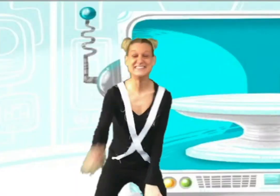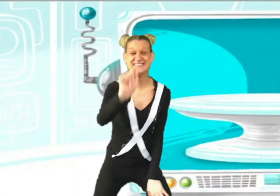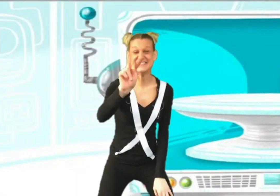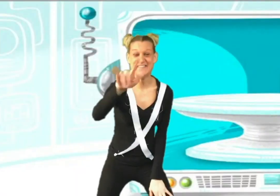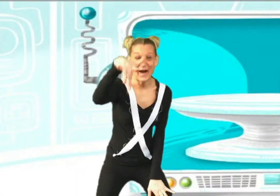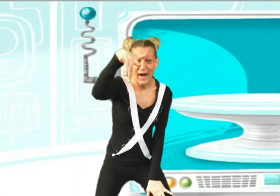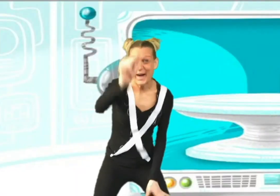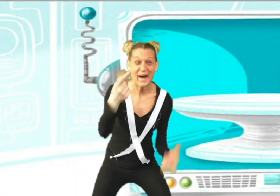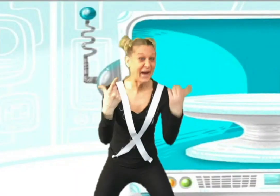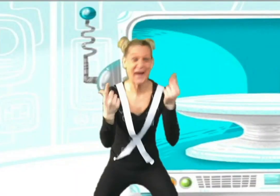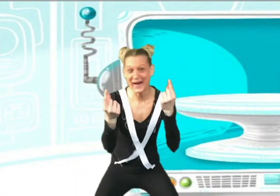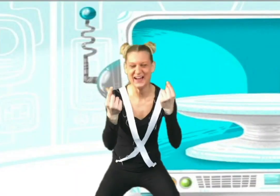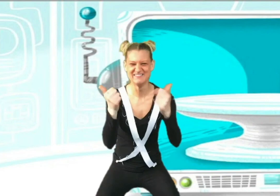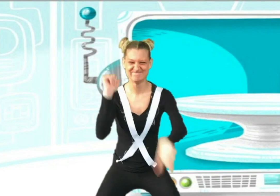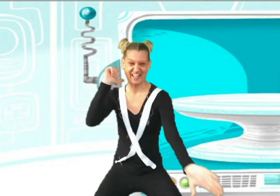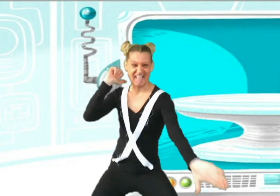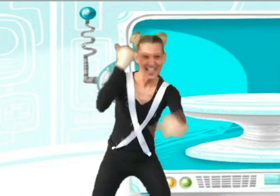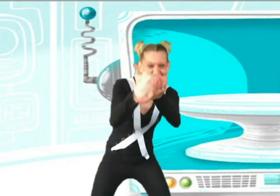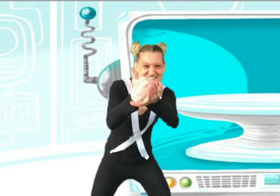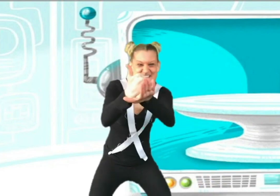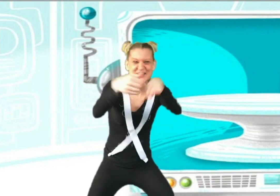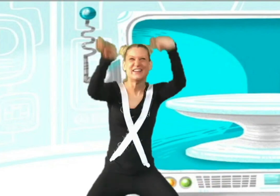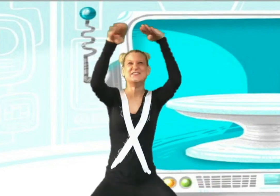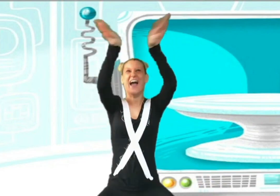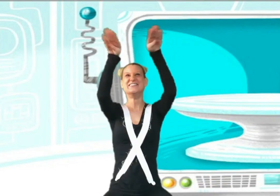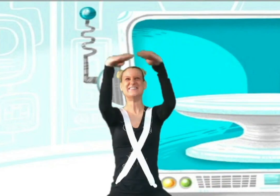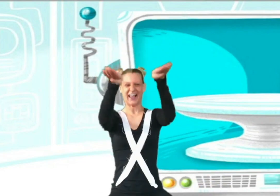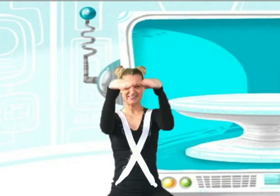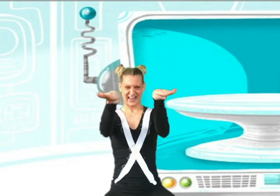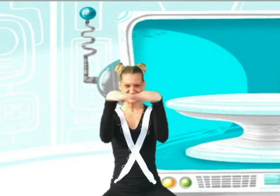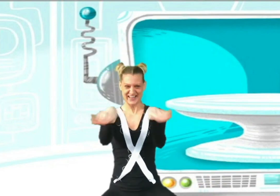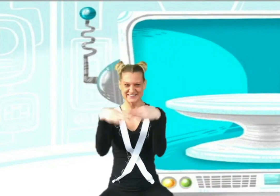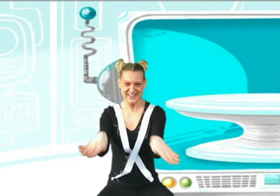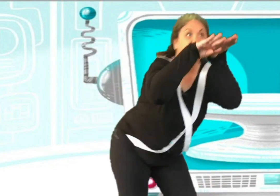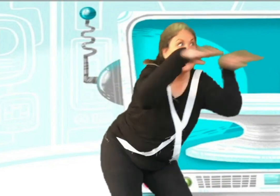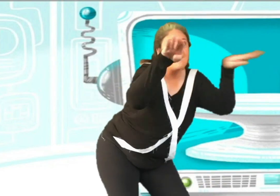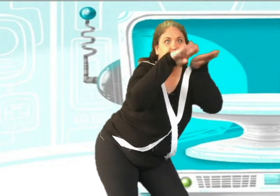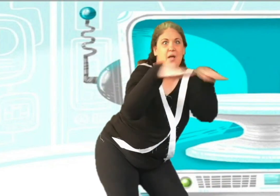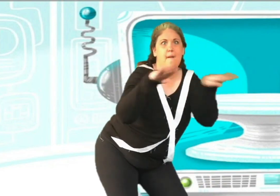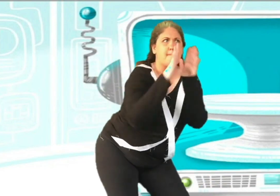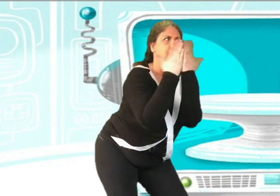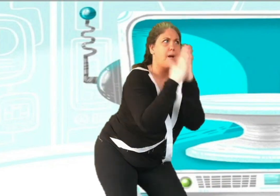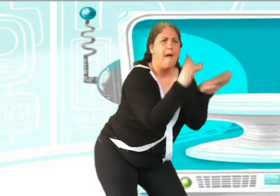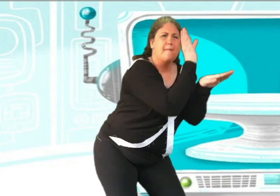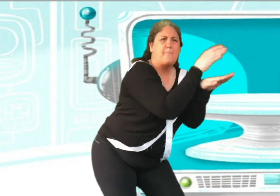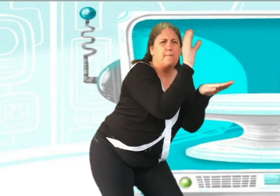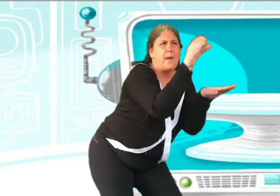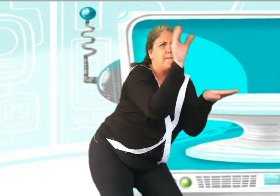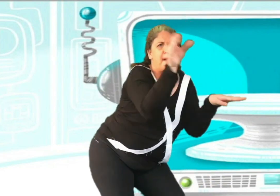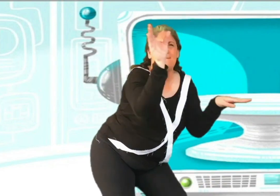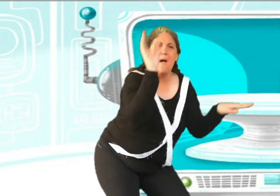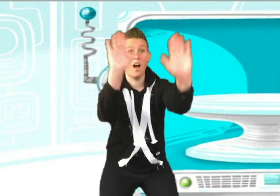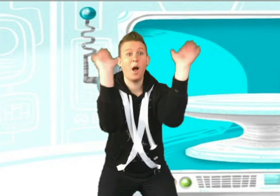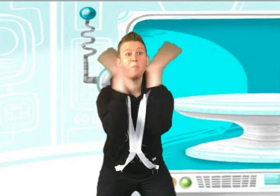A lovely bookshelf on the wall. Then fill the shelves with lots of books, Then fill the shelves with lots of books,